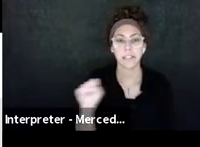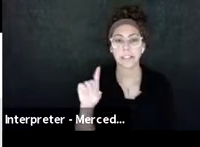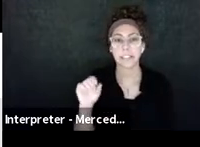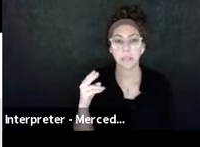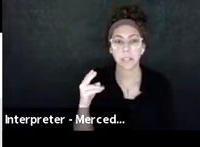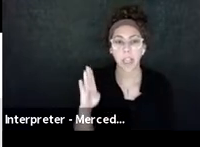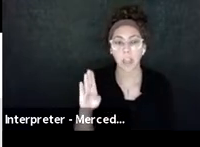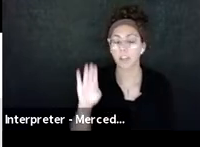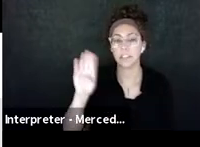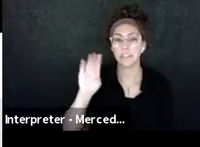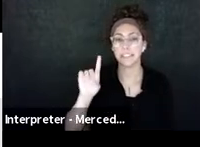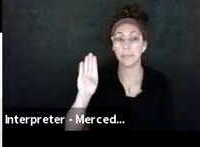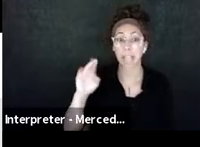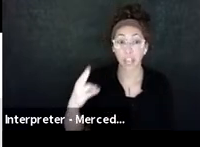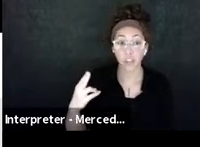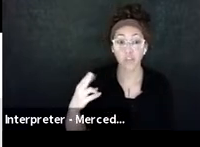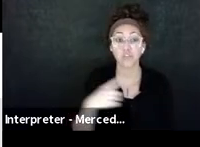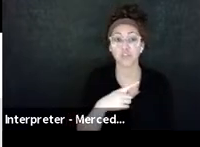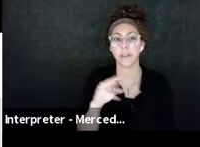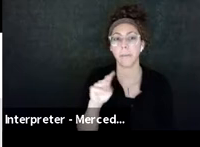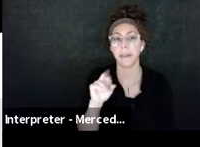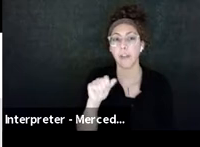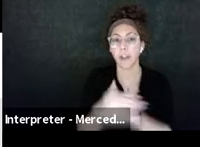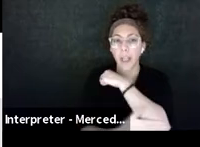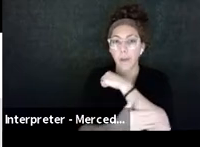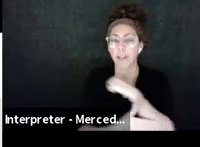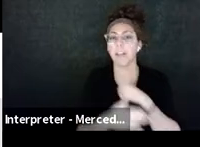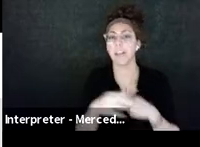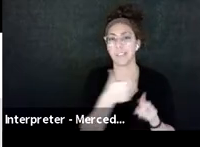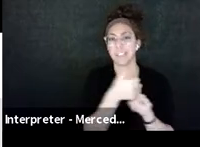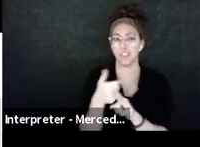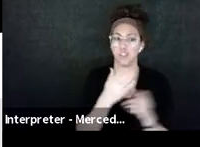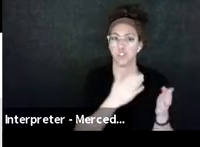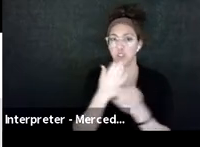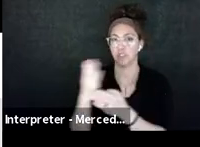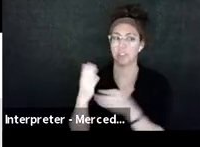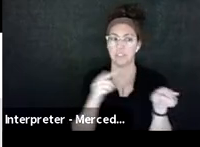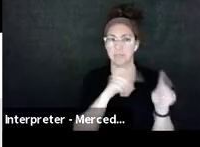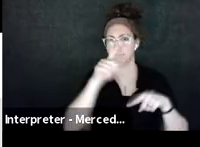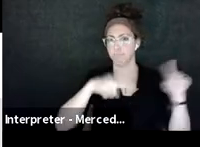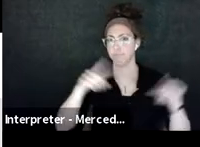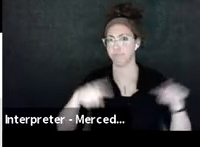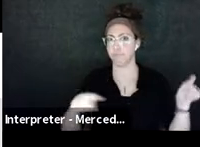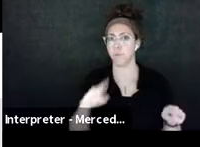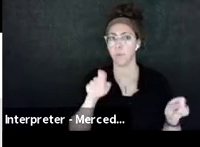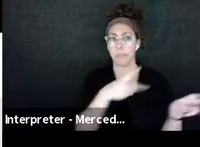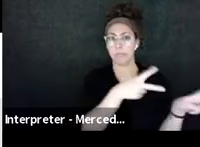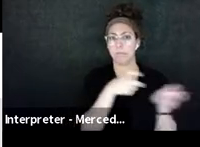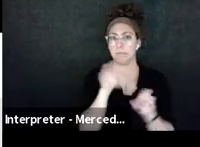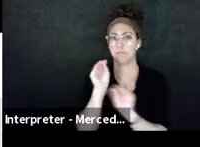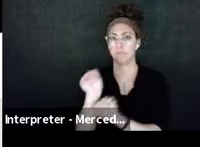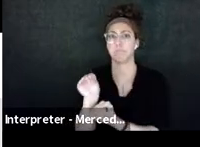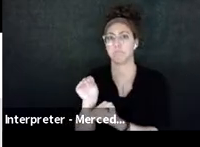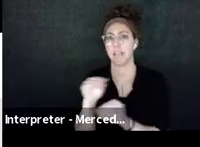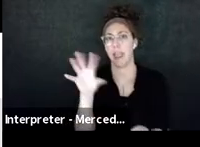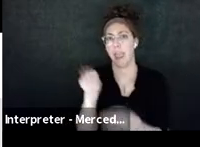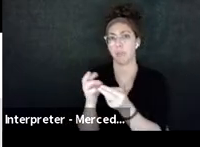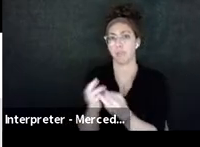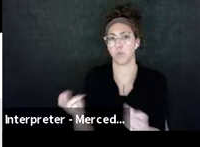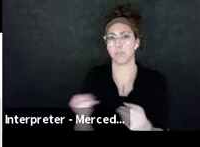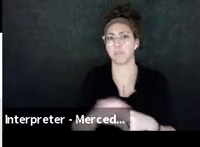maria.rodriguez: Some of these agencies provide different services that could be added to the different domains that we, that we have here. We just put them where they basically are more known for it.